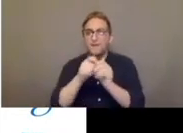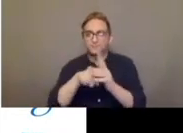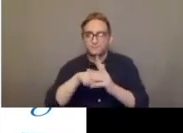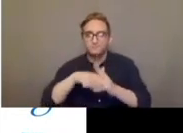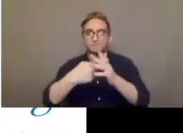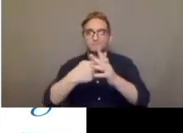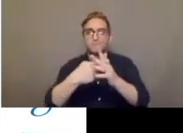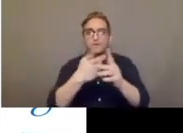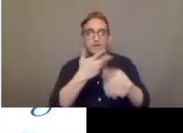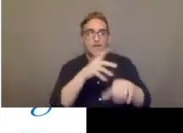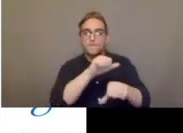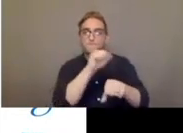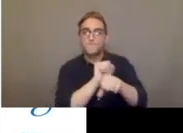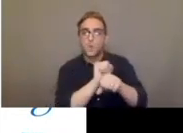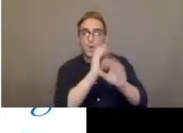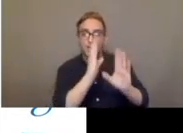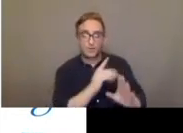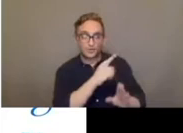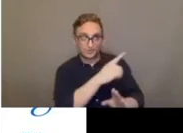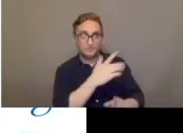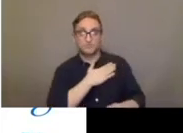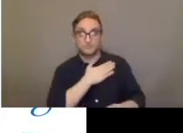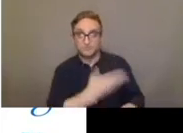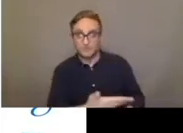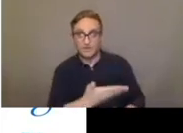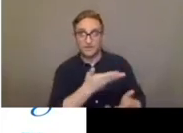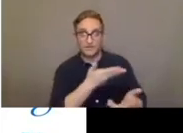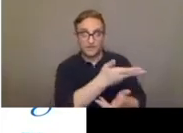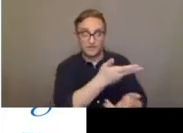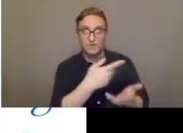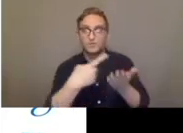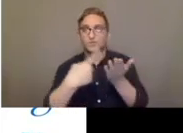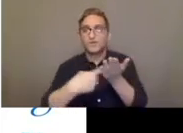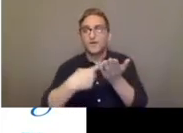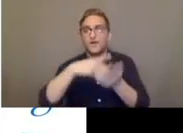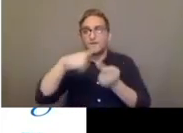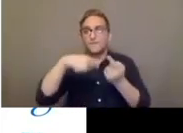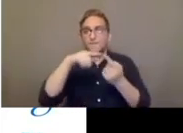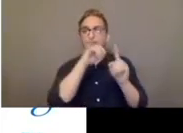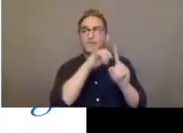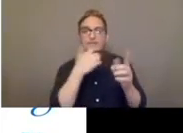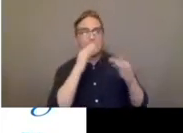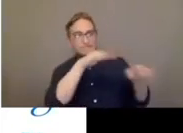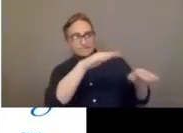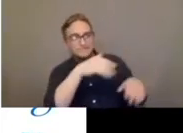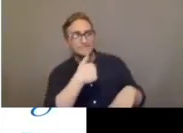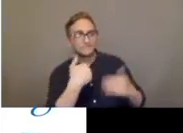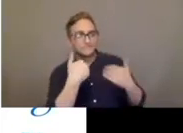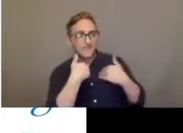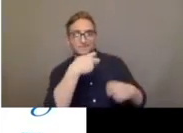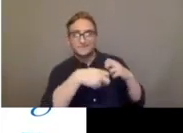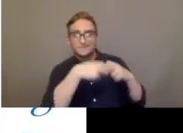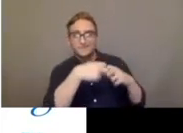engage with you, to talk about, lay, I'm having difficulty doing this part of my job or as